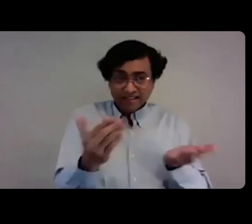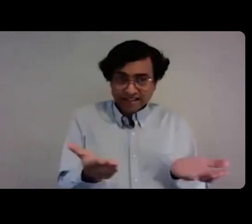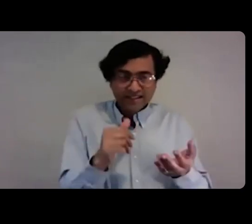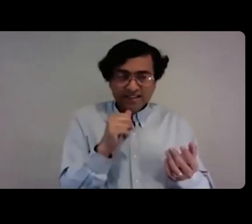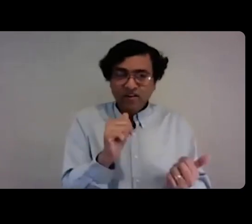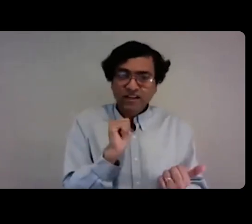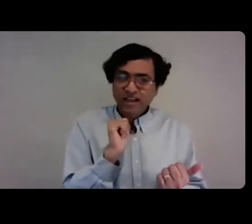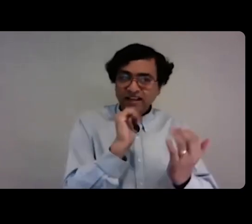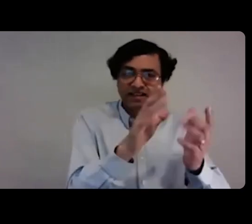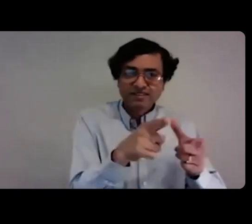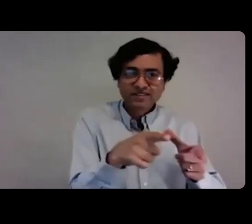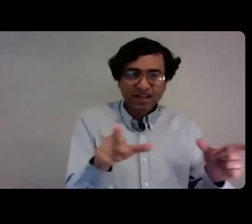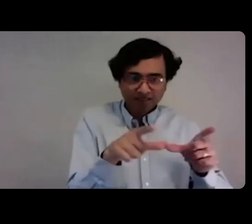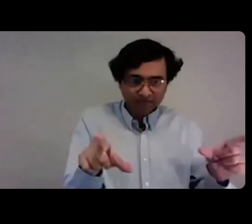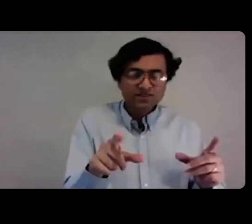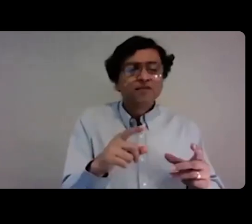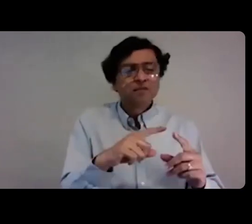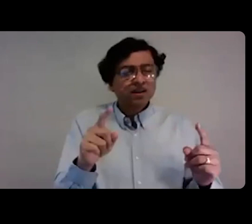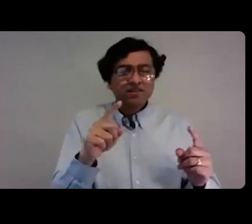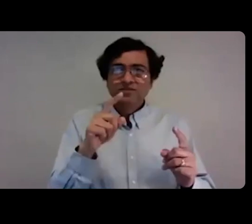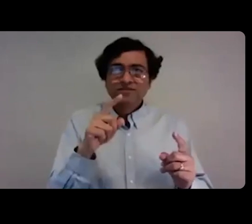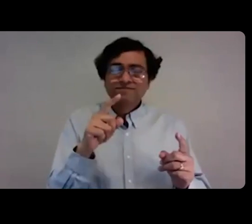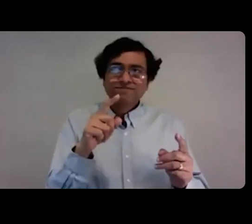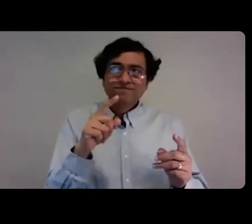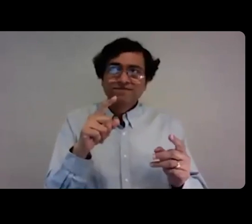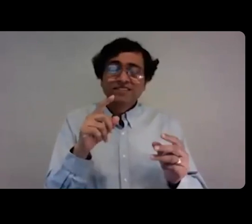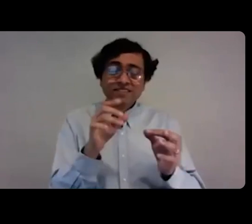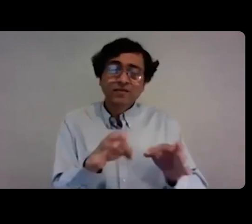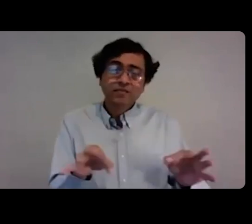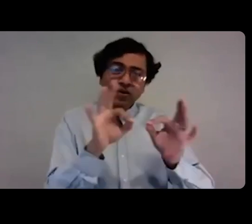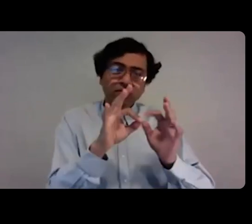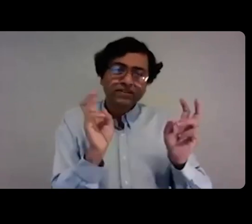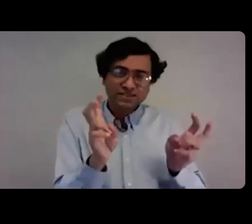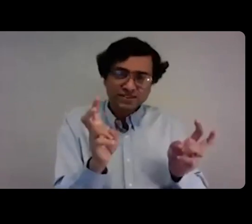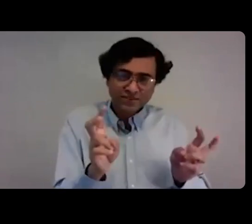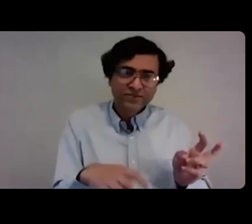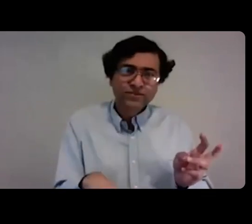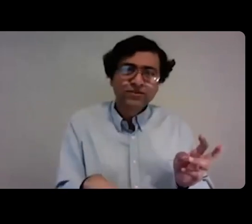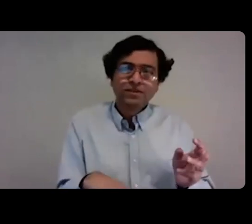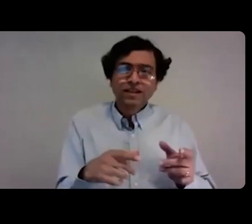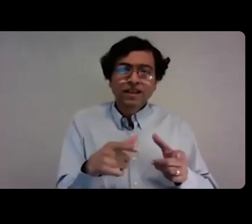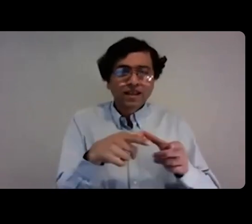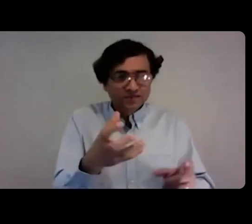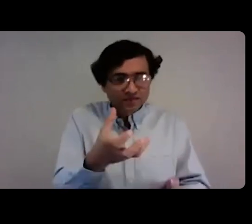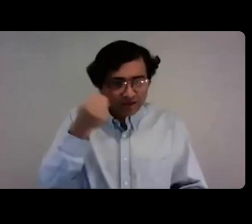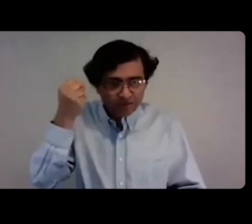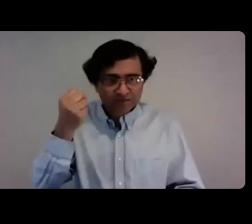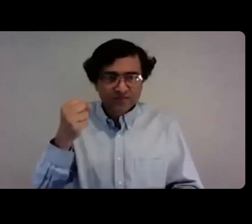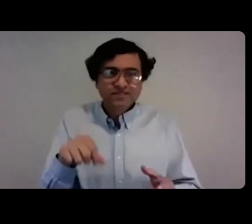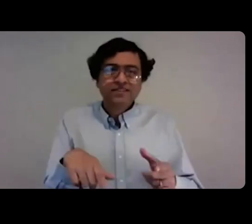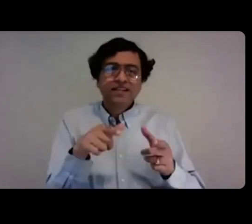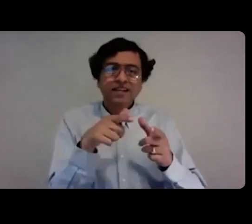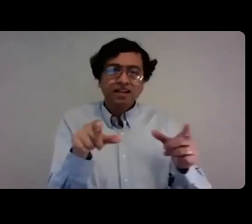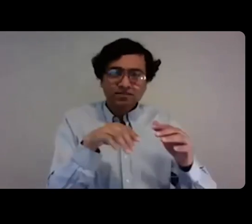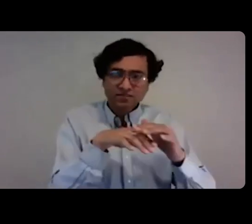understood accurately and some concerns about their level of language or the understanding